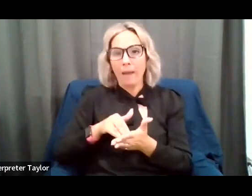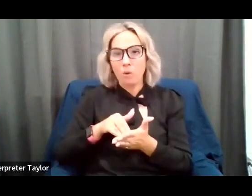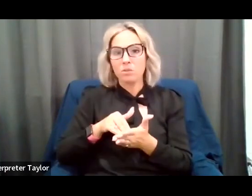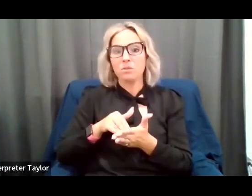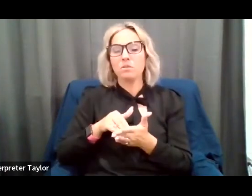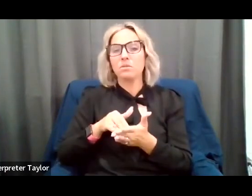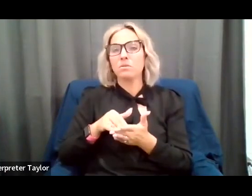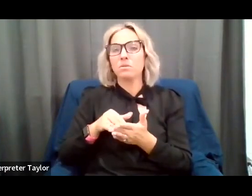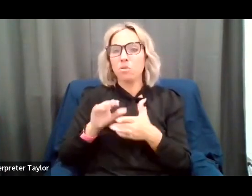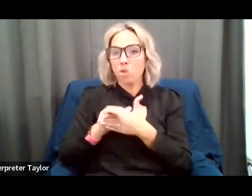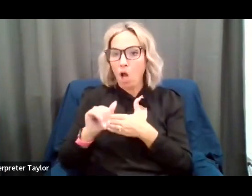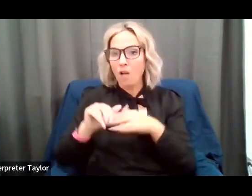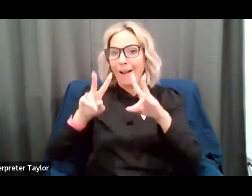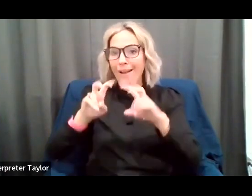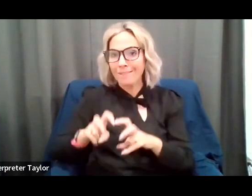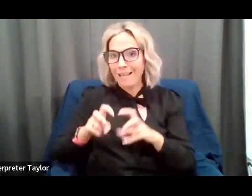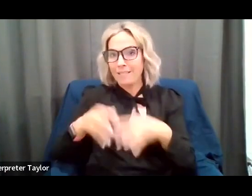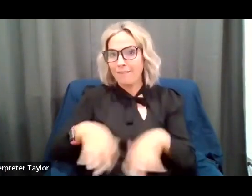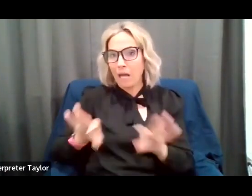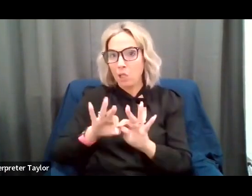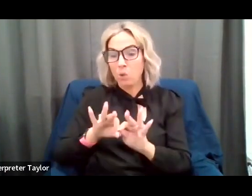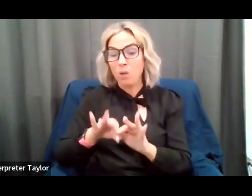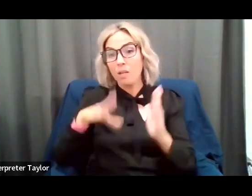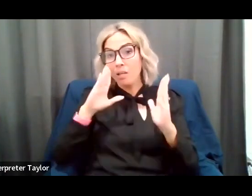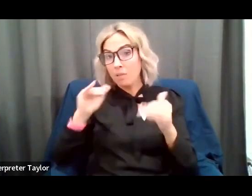The expectation to deliver the project funds is